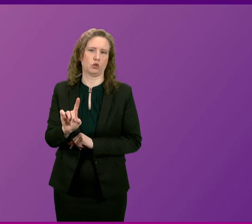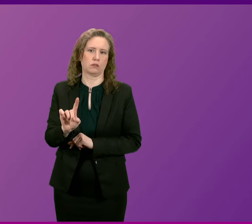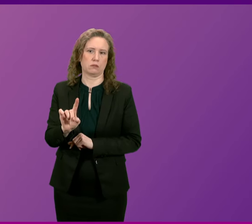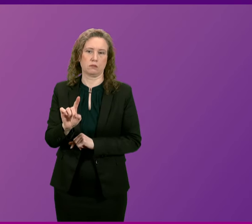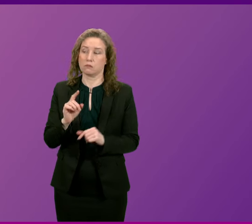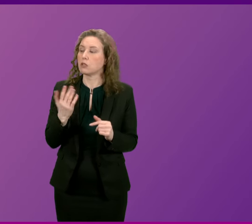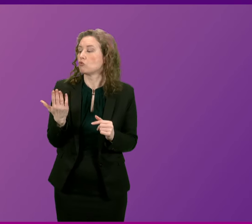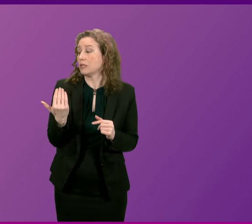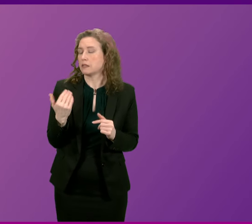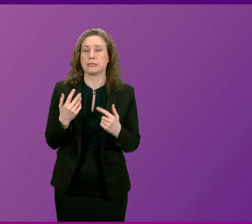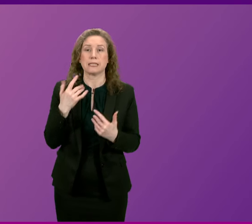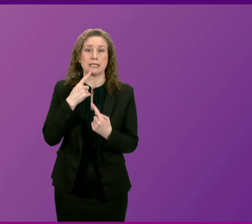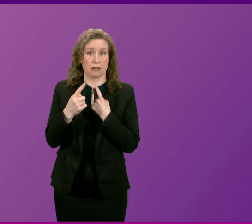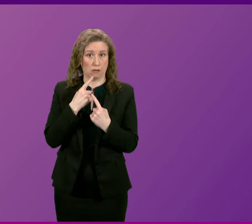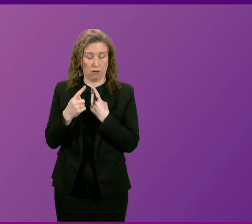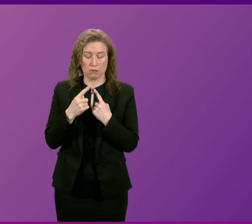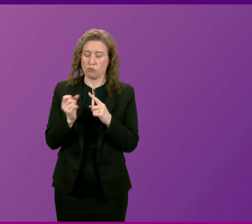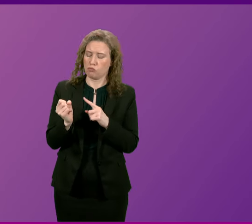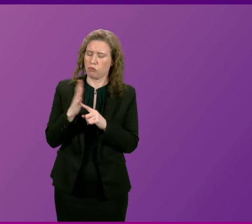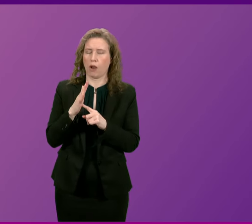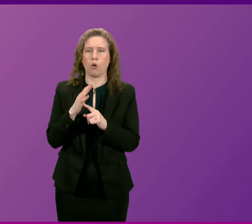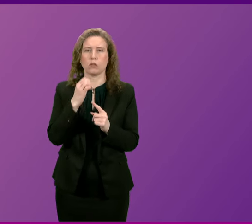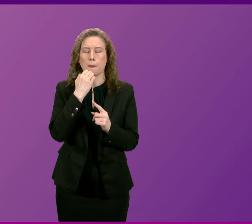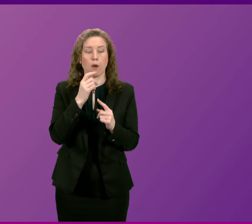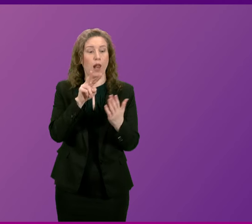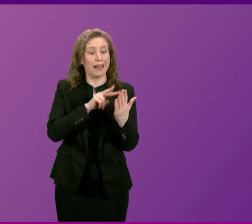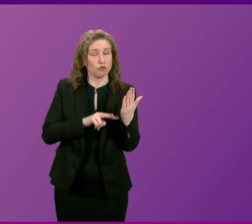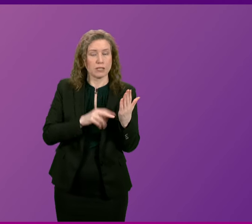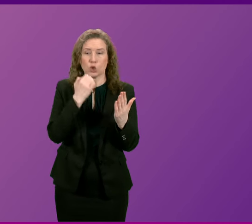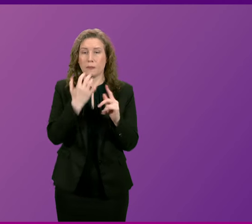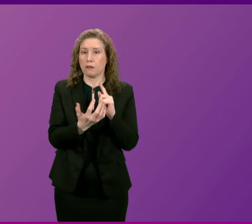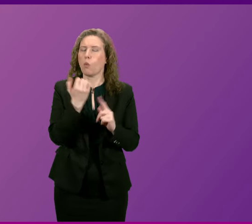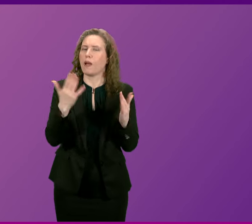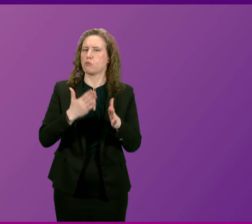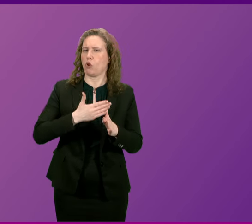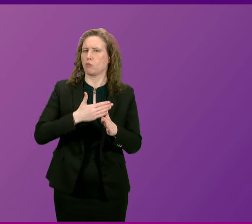most recent data. Record levels of literacy and numeracy attainment at primary school,